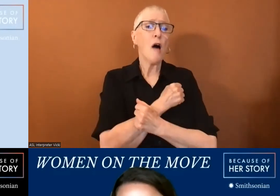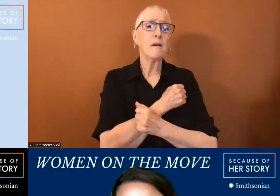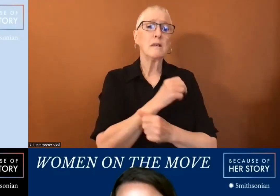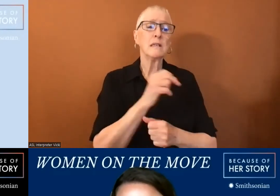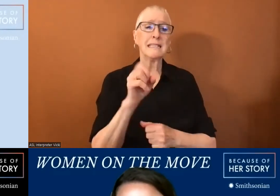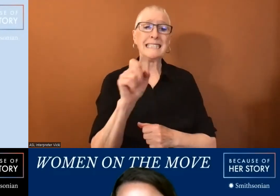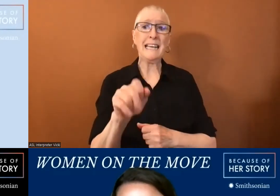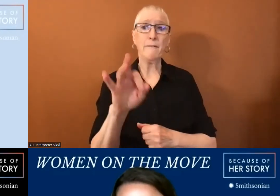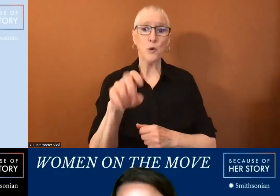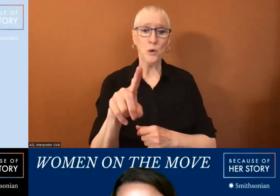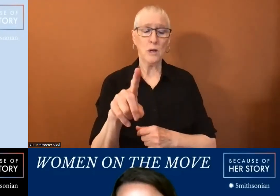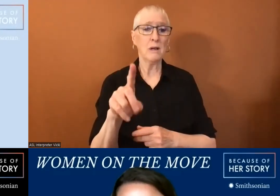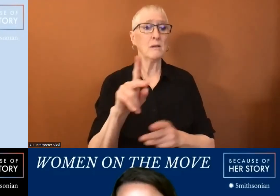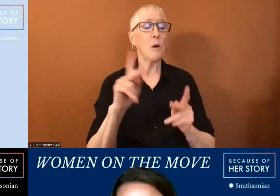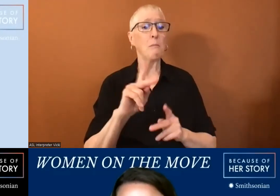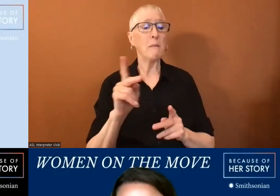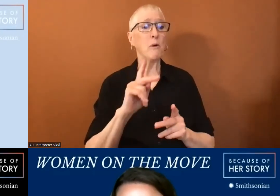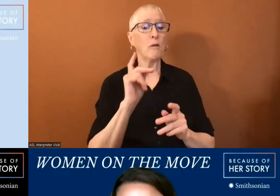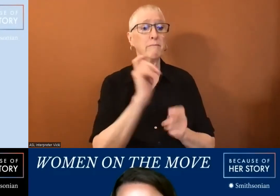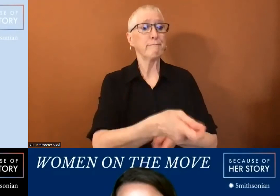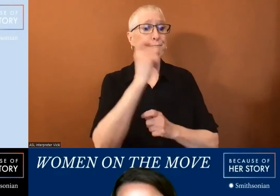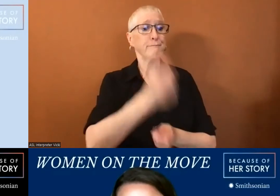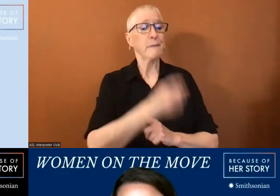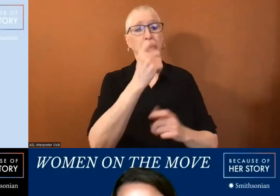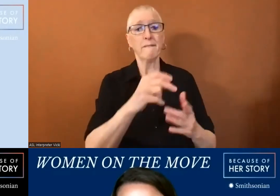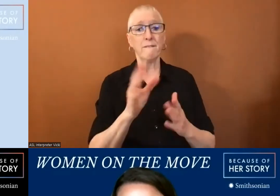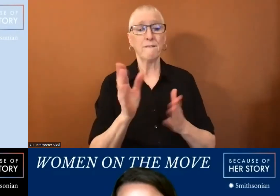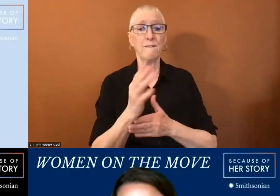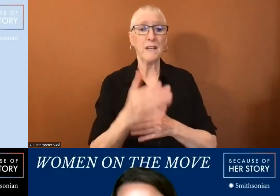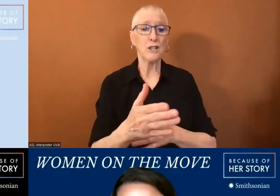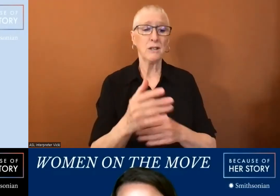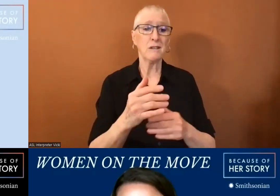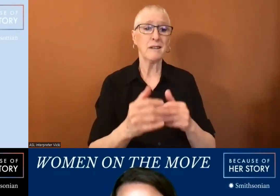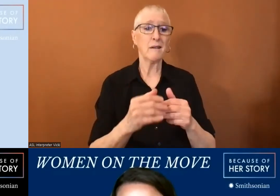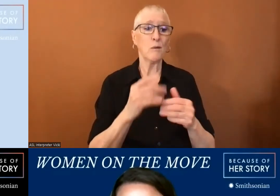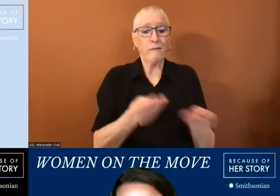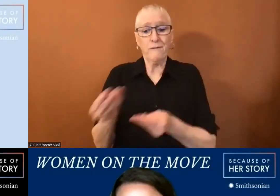people are catching fish who um, you know, feed mostly humans. Um, there's other other uses as well.